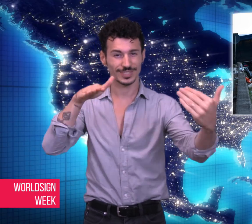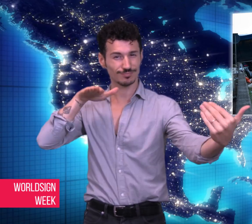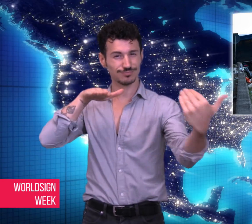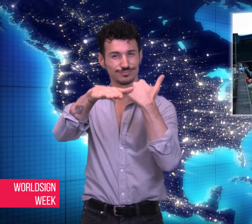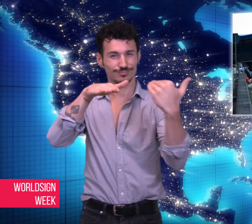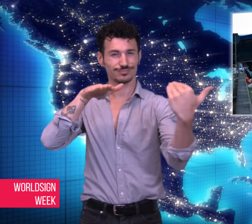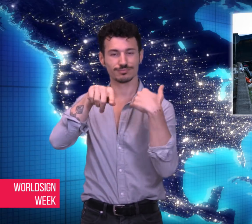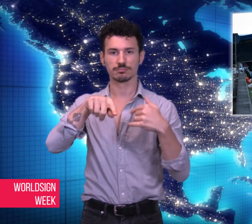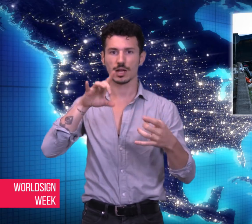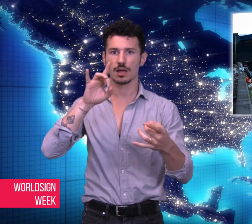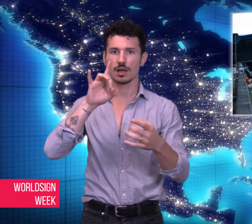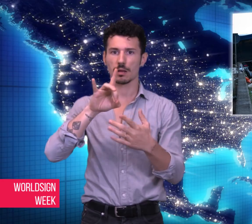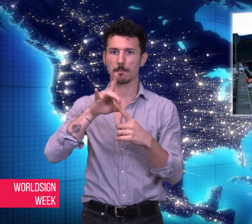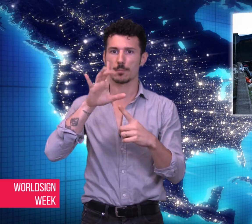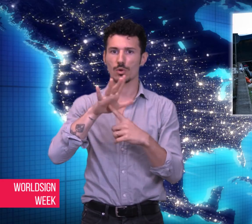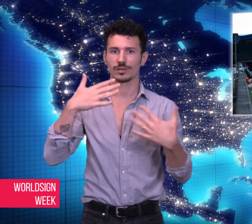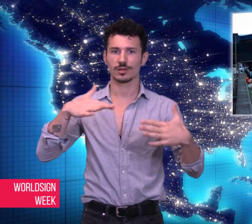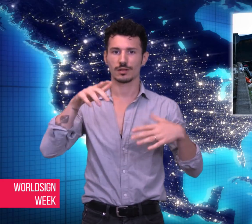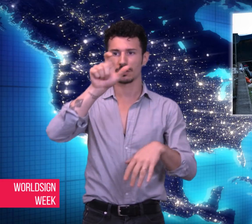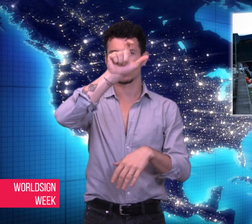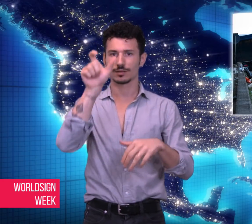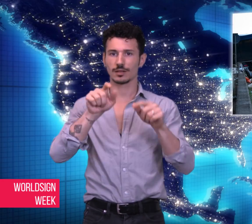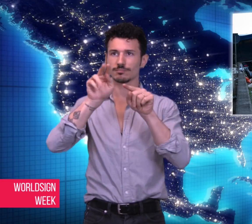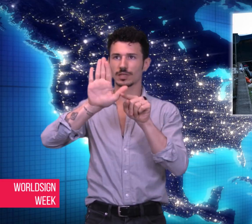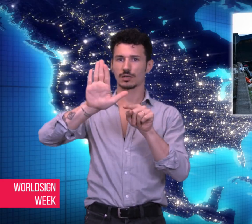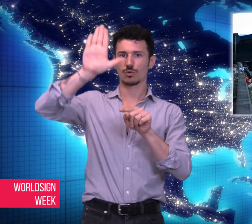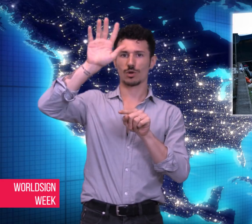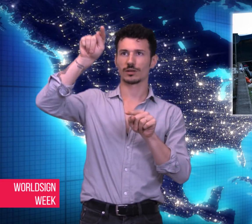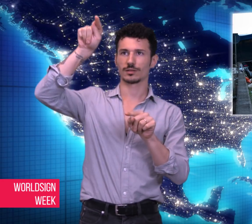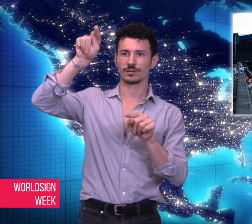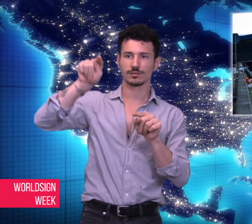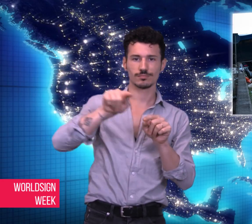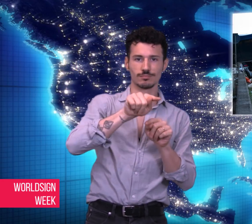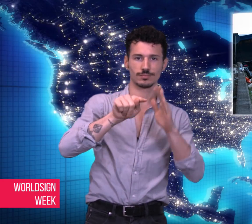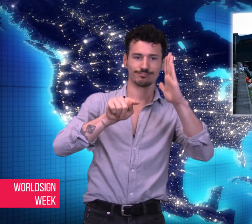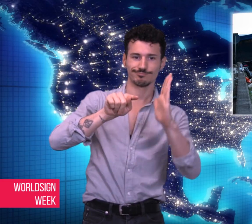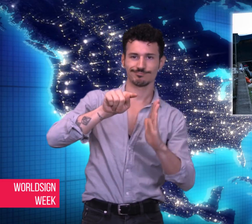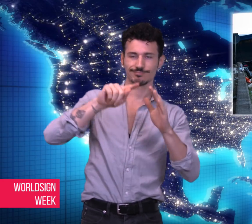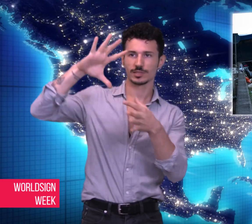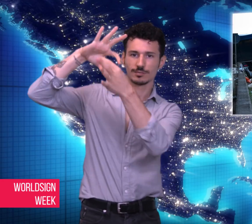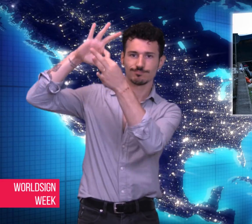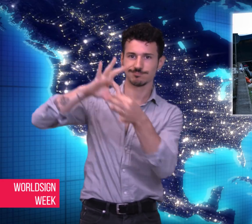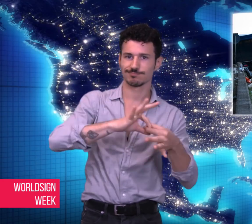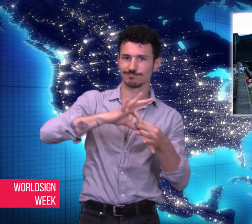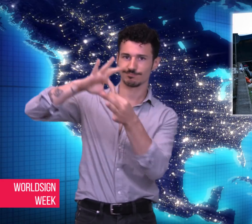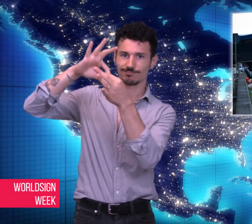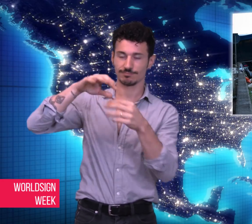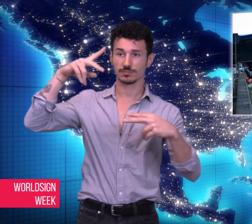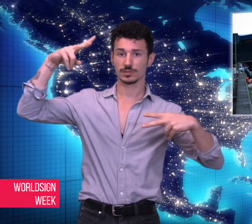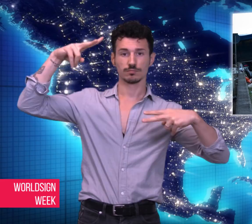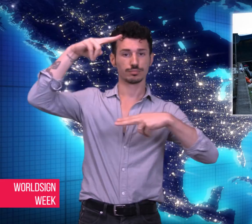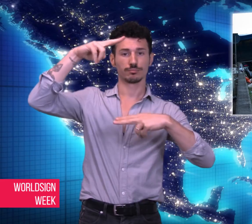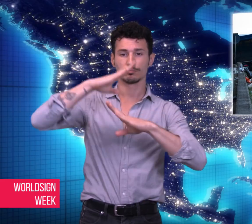carrying propane. The highway, a key route between north Italy and the